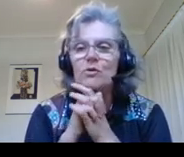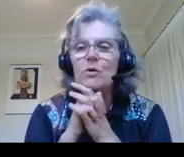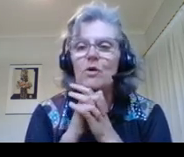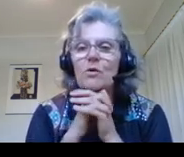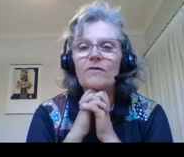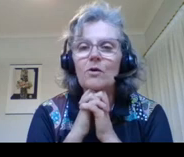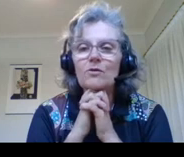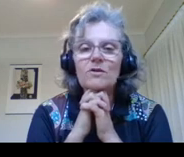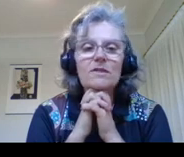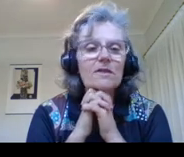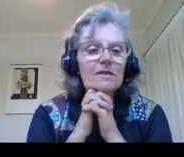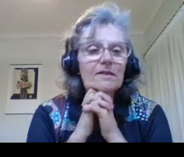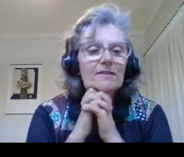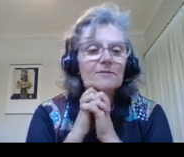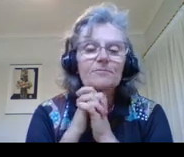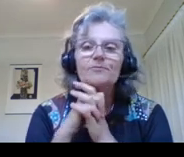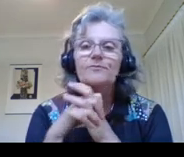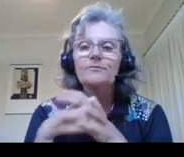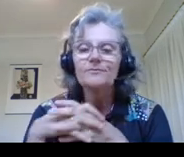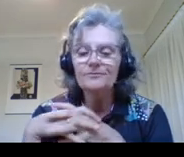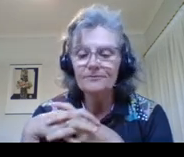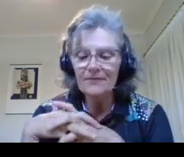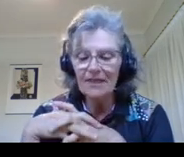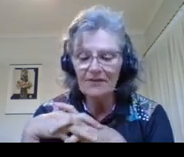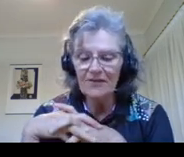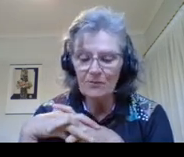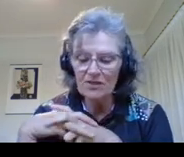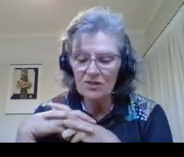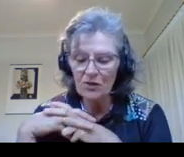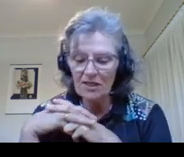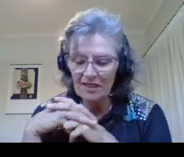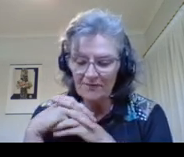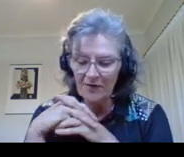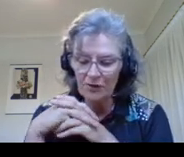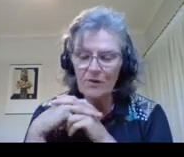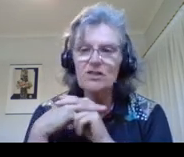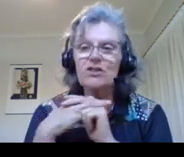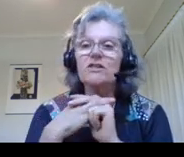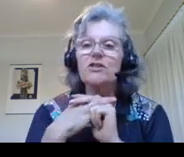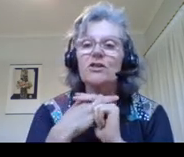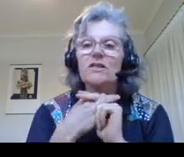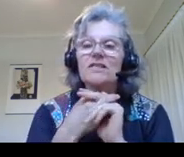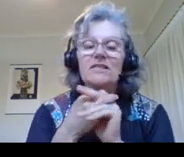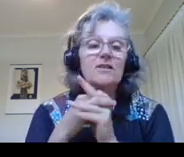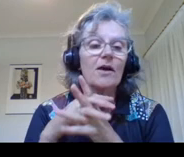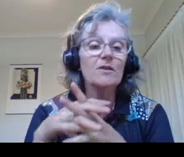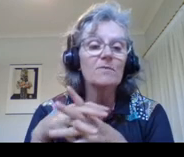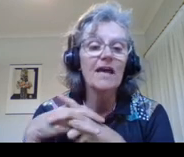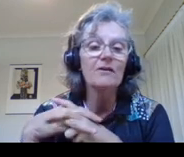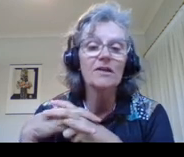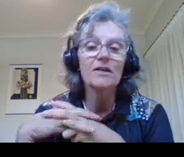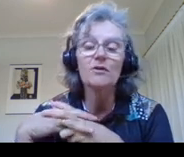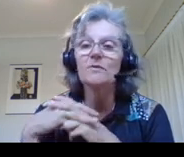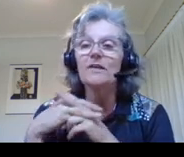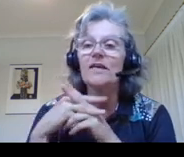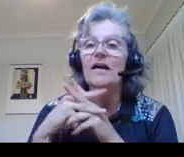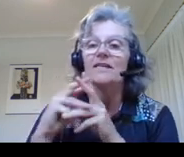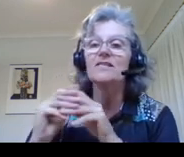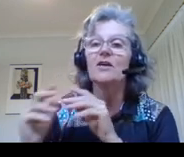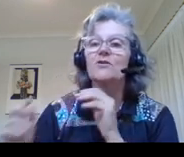or false if anyone's got any final questions you can type them now and I’ll ask those of